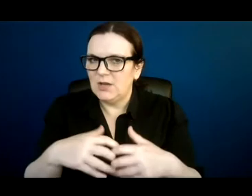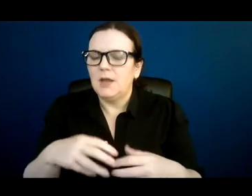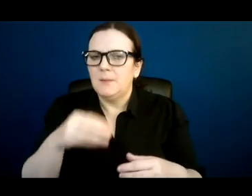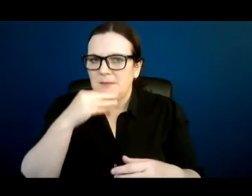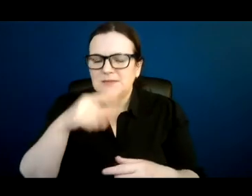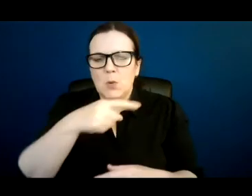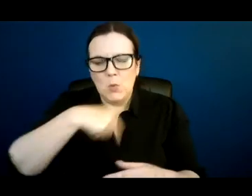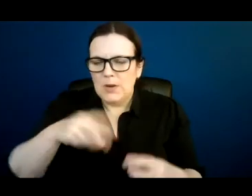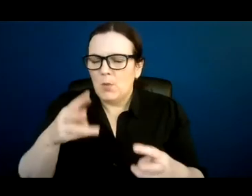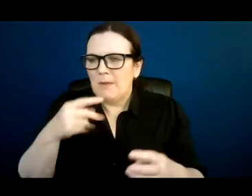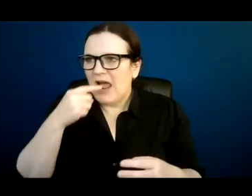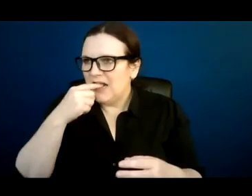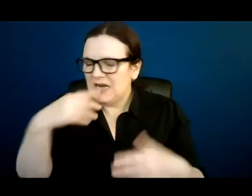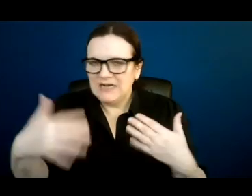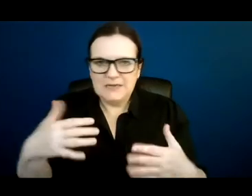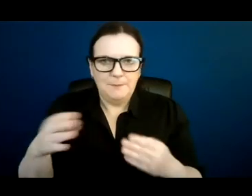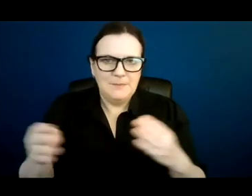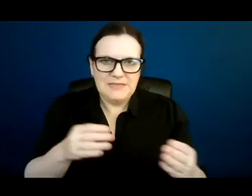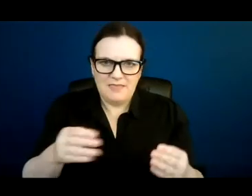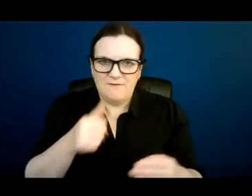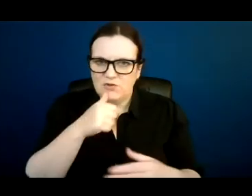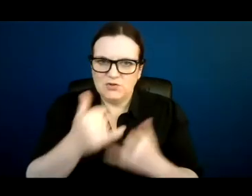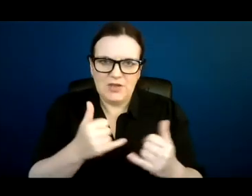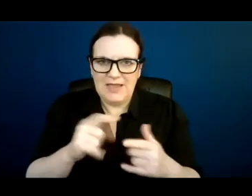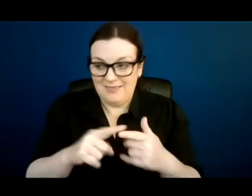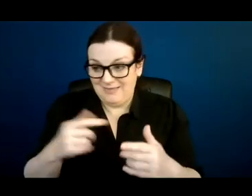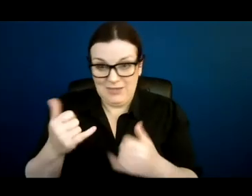especially in the first year and then this year leading up to it. I am glad to say the